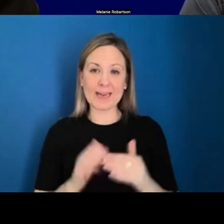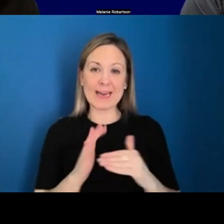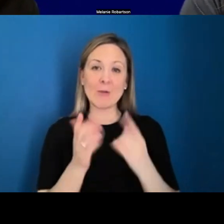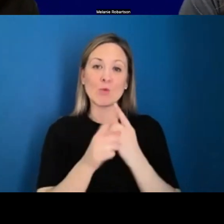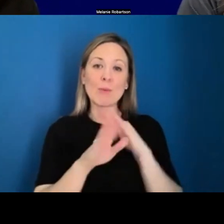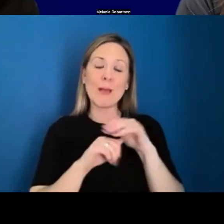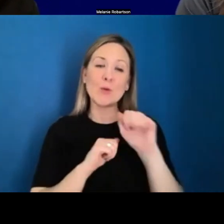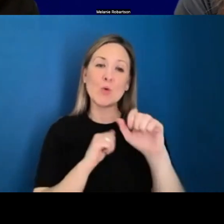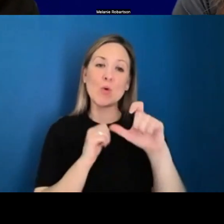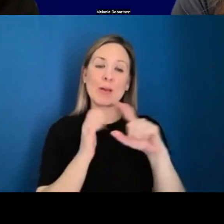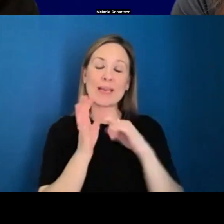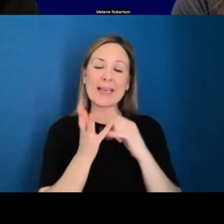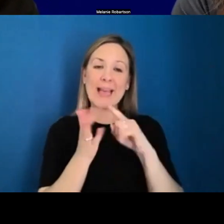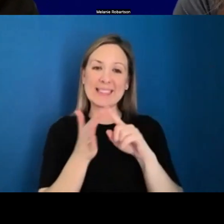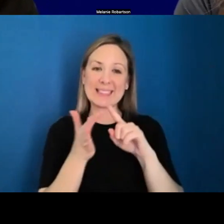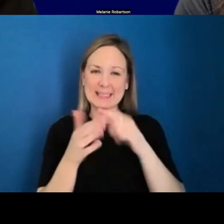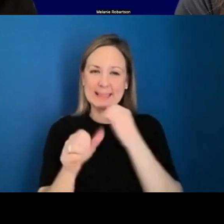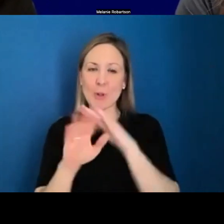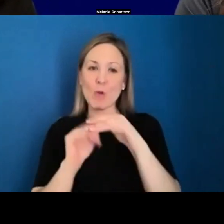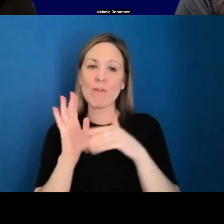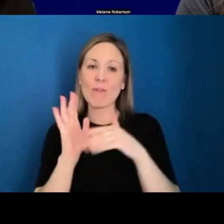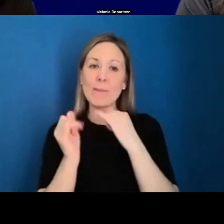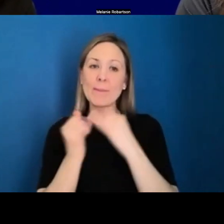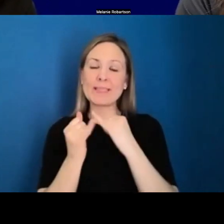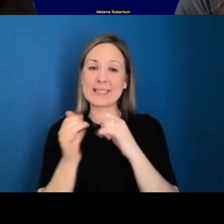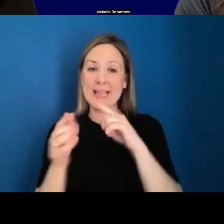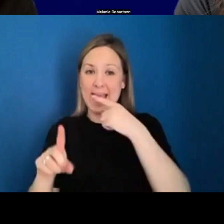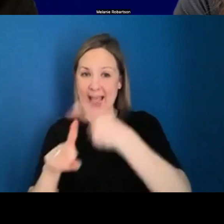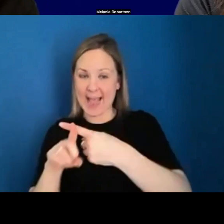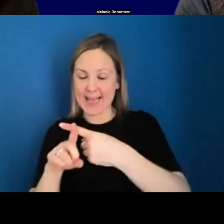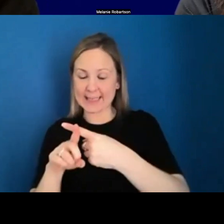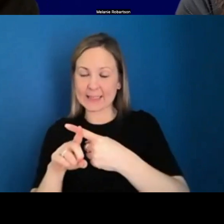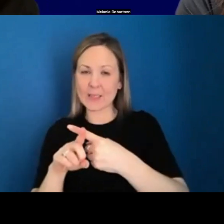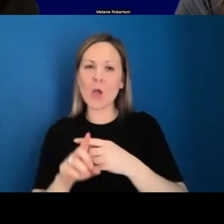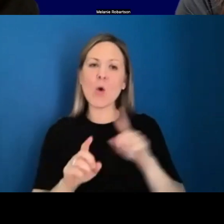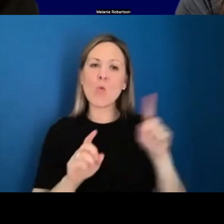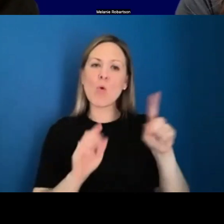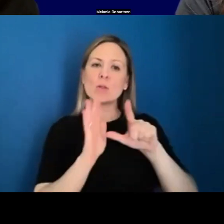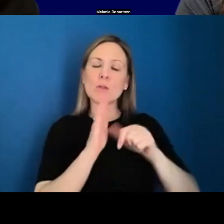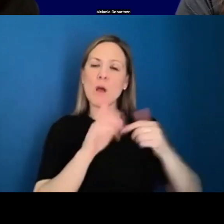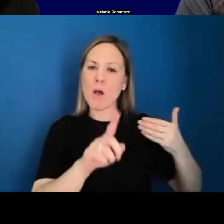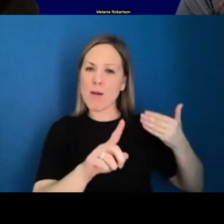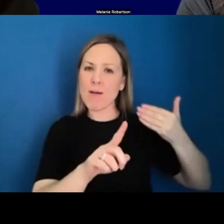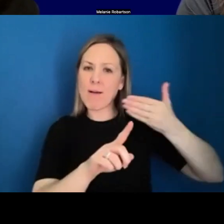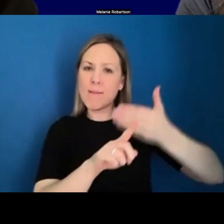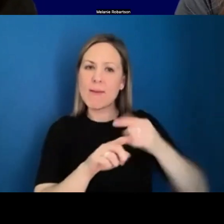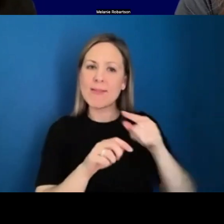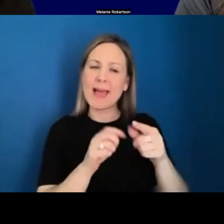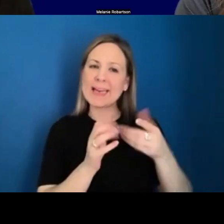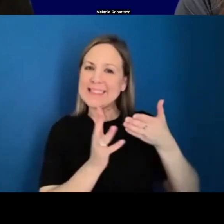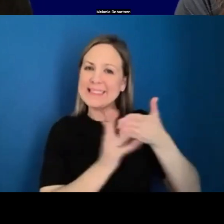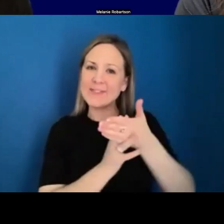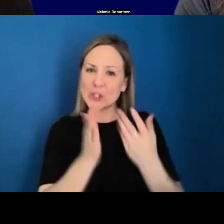Ms X. Over what period of time did the intervention occur and how long